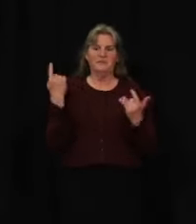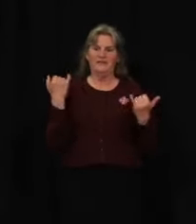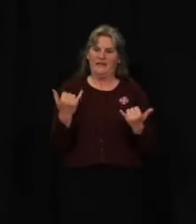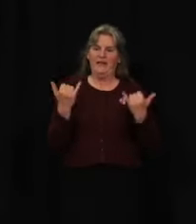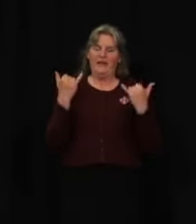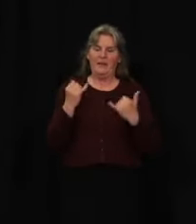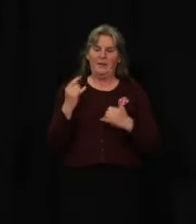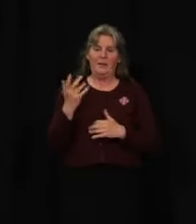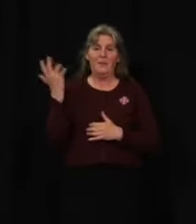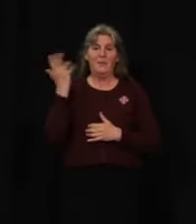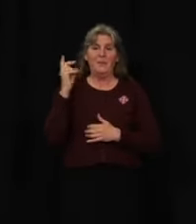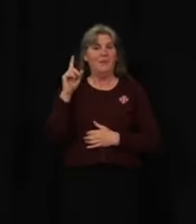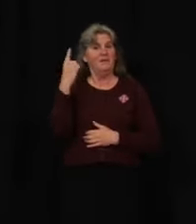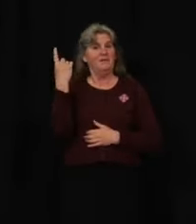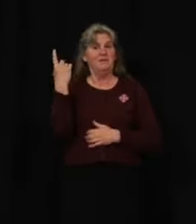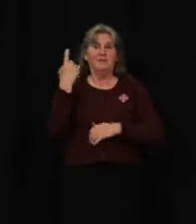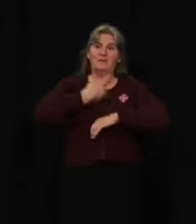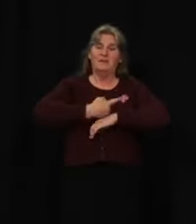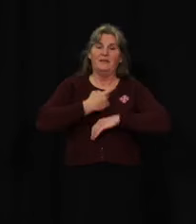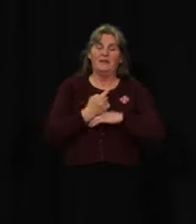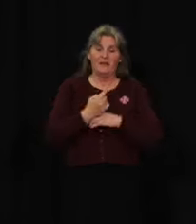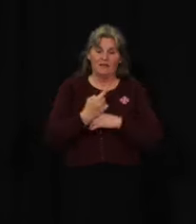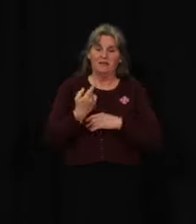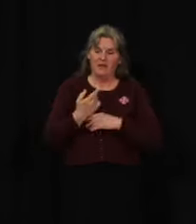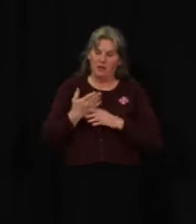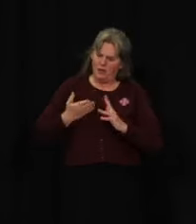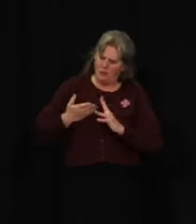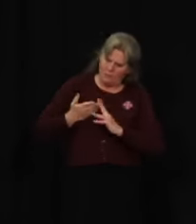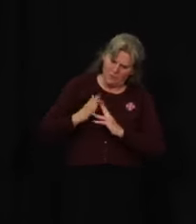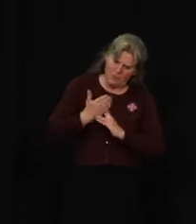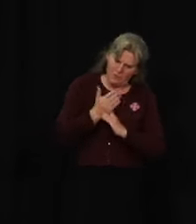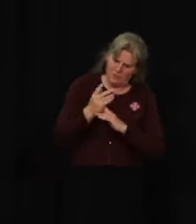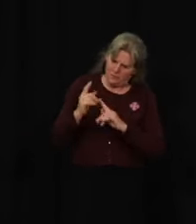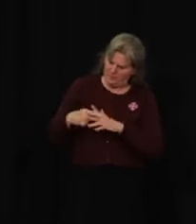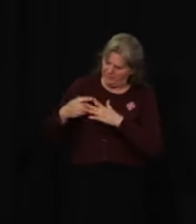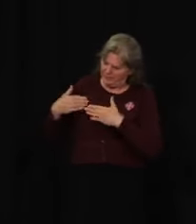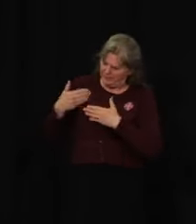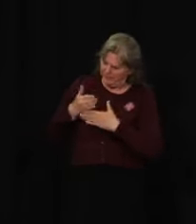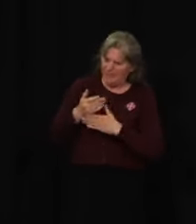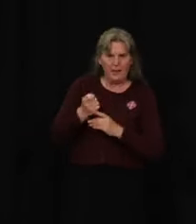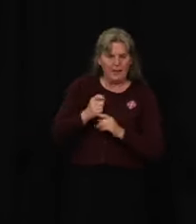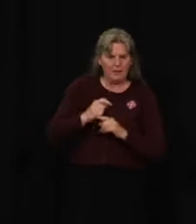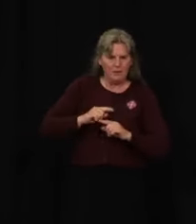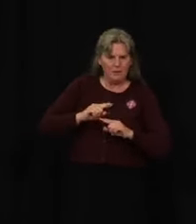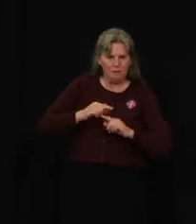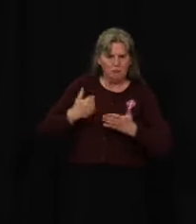begins as this tumultuous journey we have been on takes another turn.